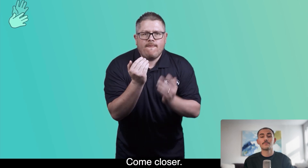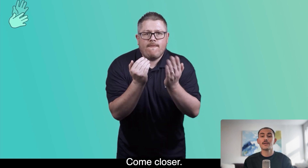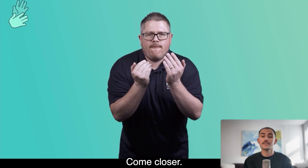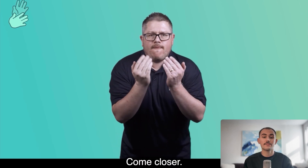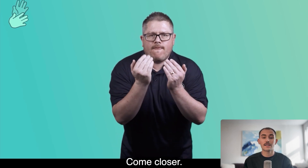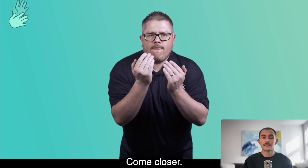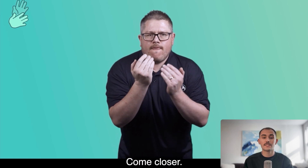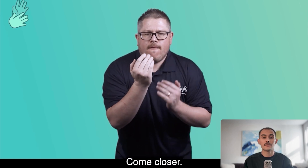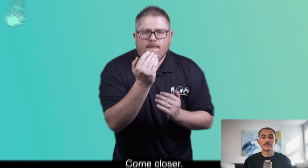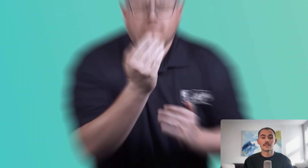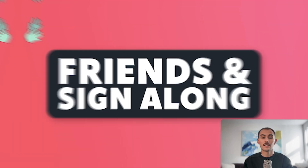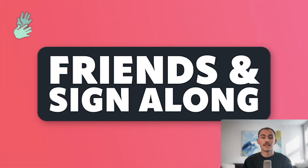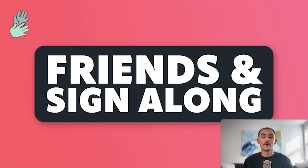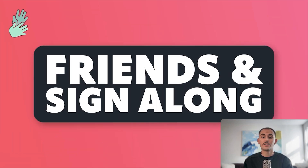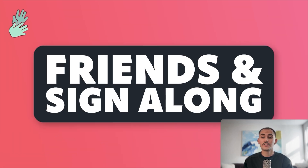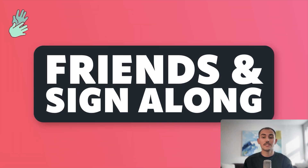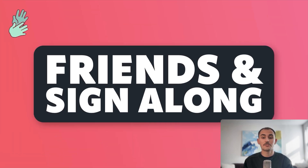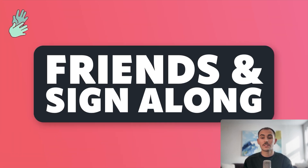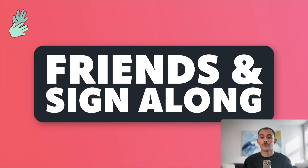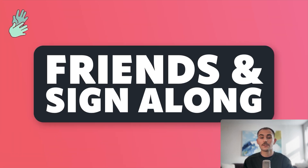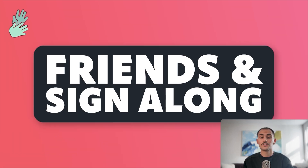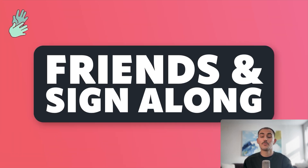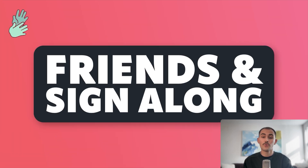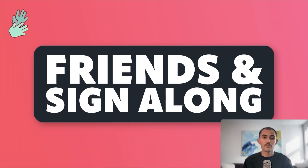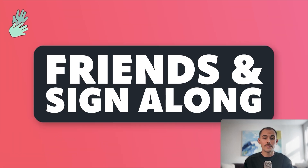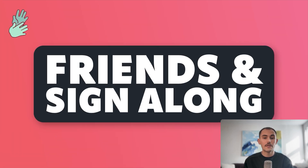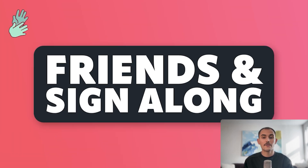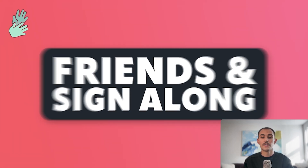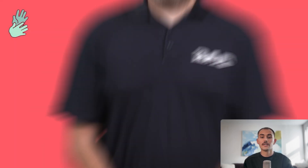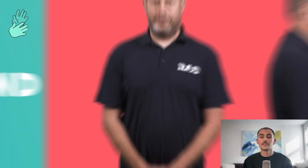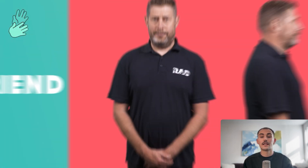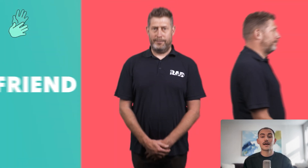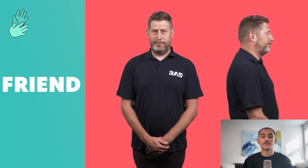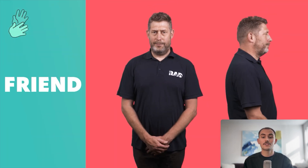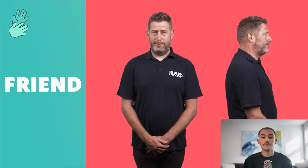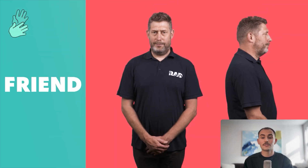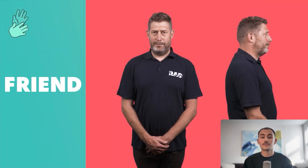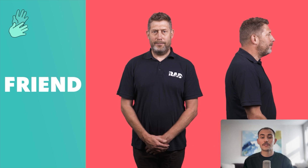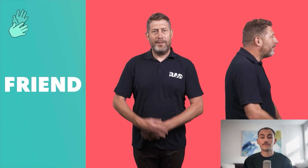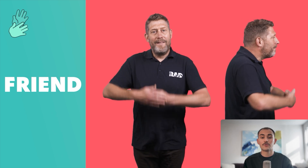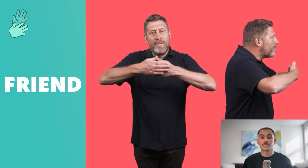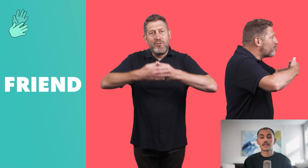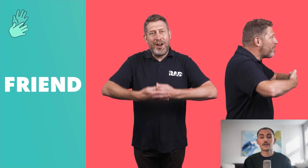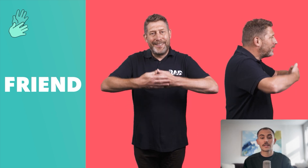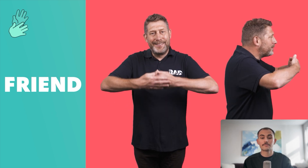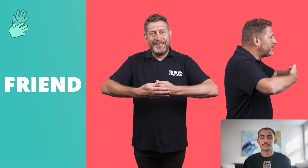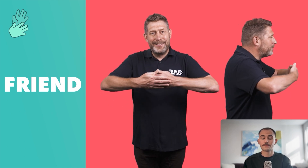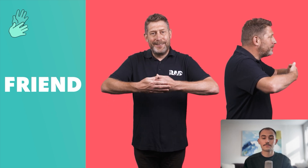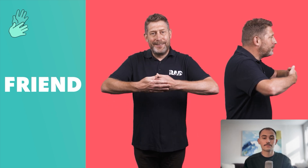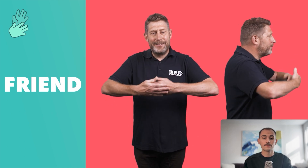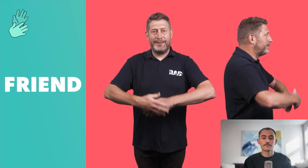plenty of activities in which the teacher is encouraged to pause the video to allow students to reinforce their learning.